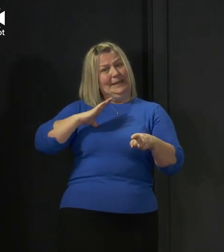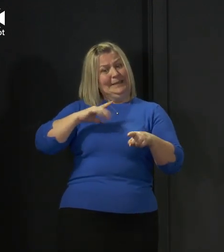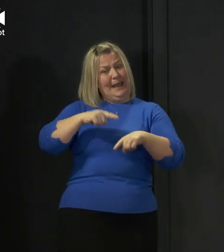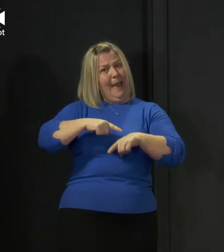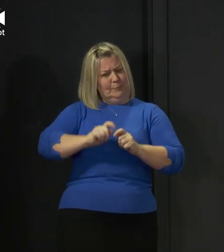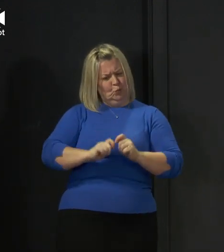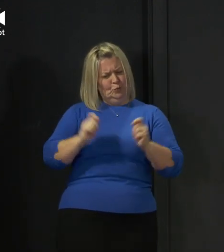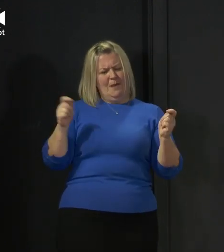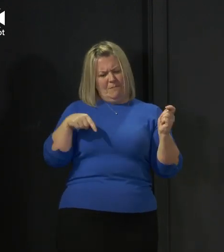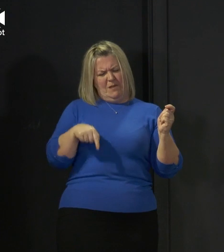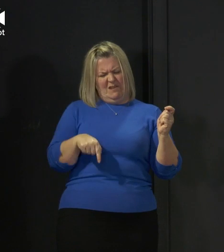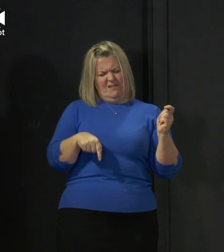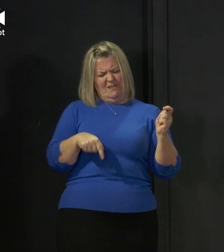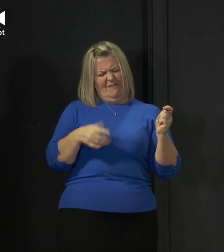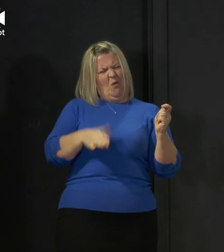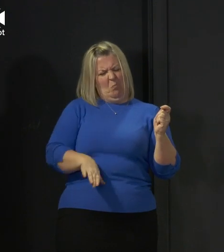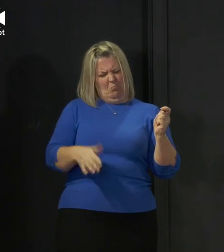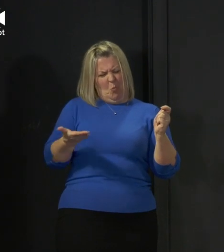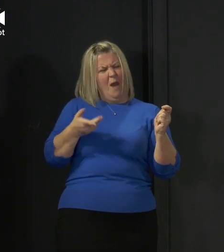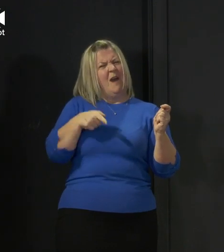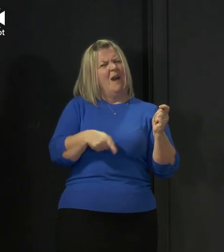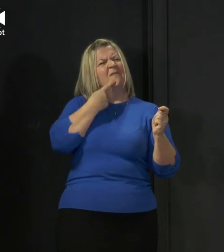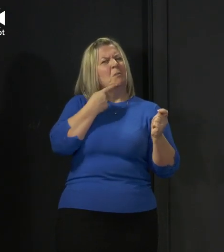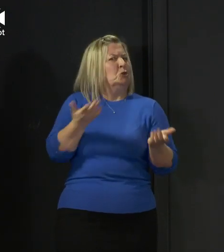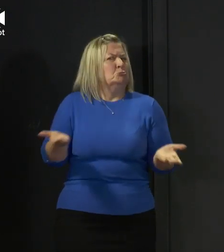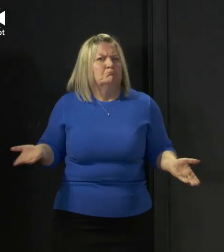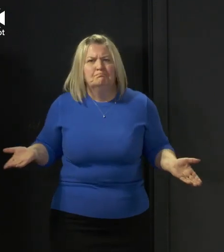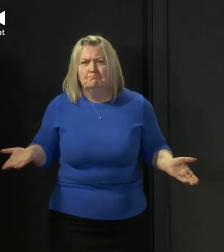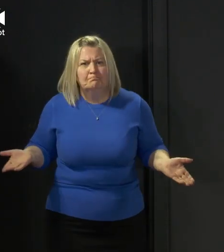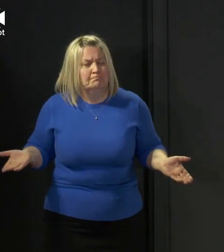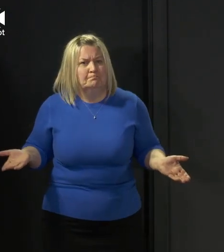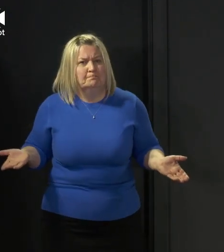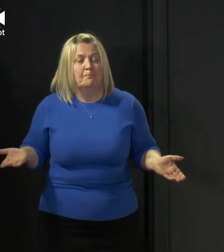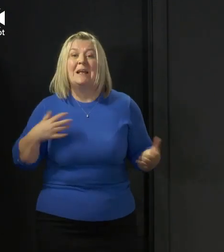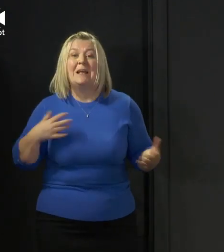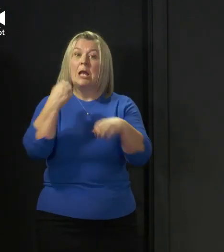this for governments and I say government's Pluto I'm including all of